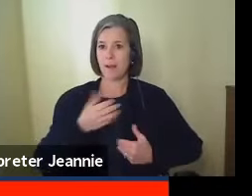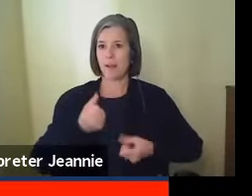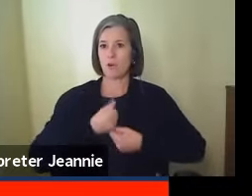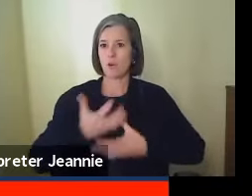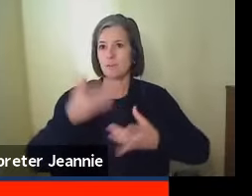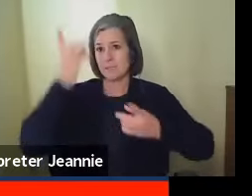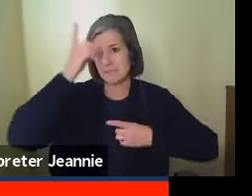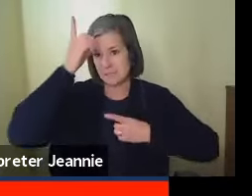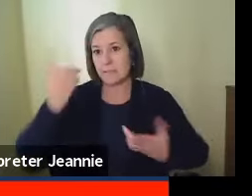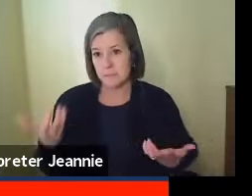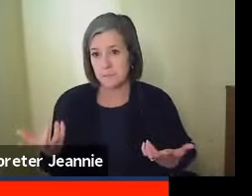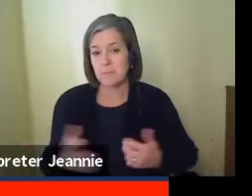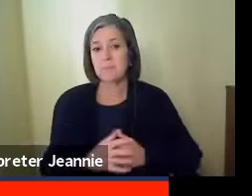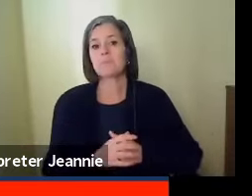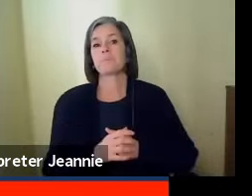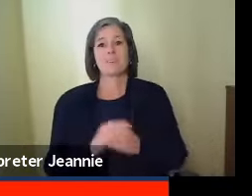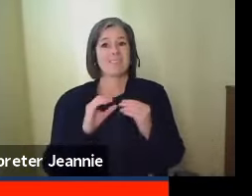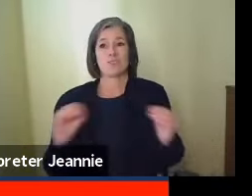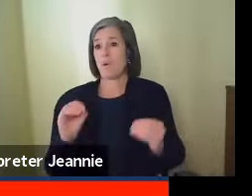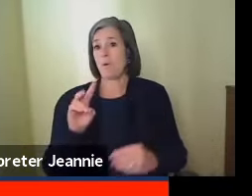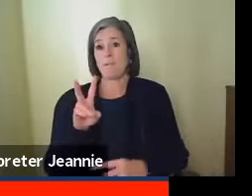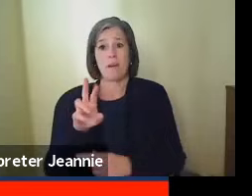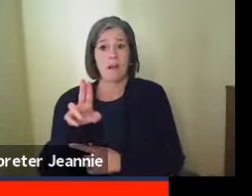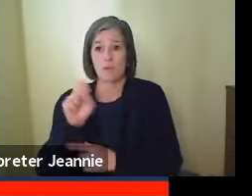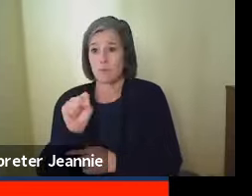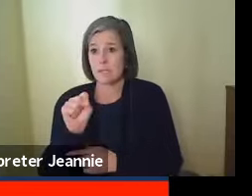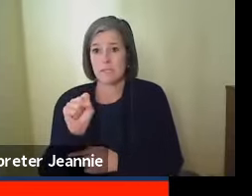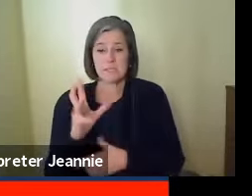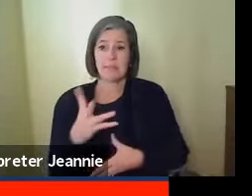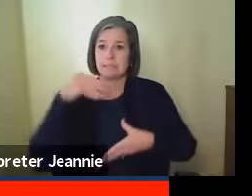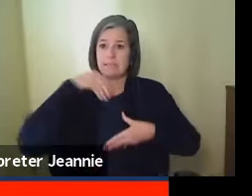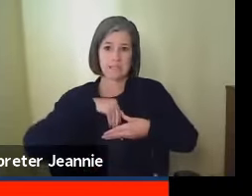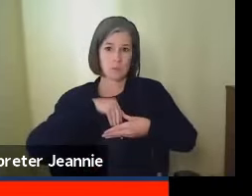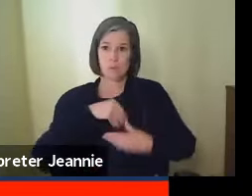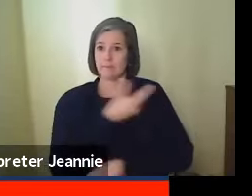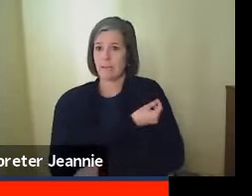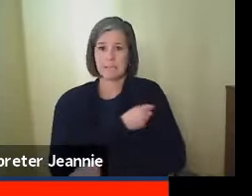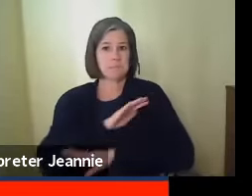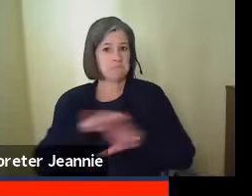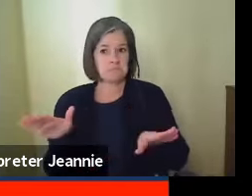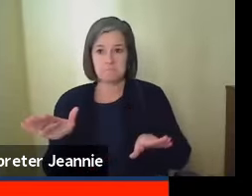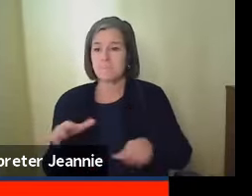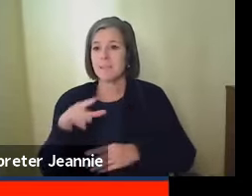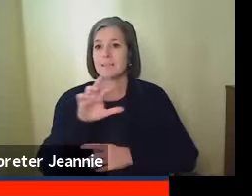So there is no virus that goes into this vaccine. It is a recipe to make a protein. We are all made of proteins.